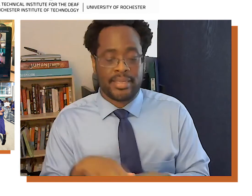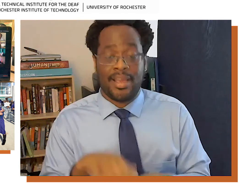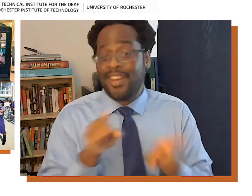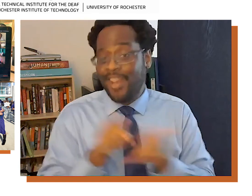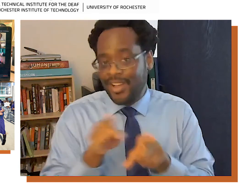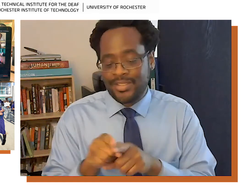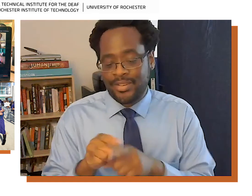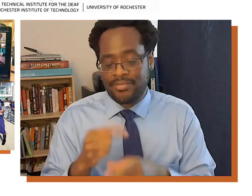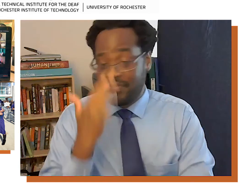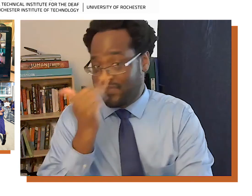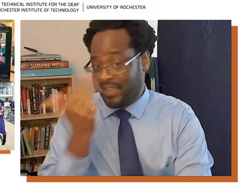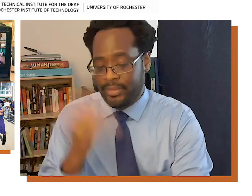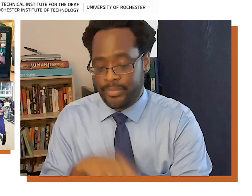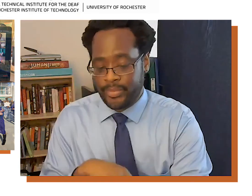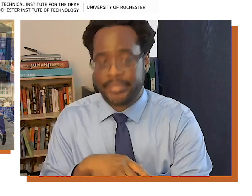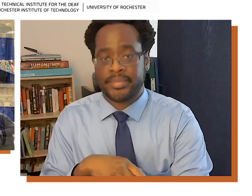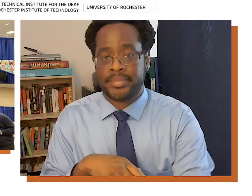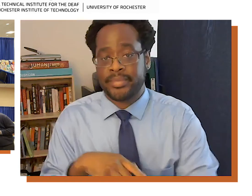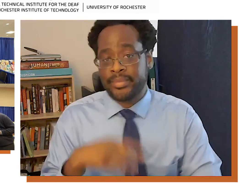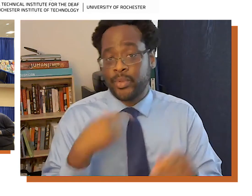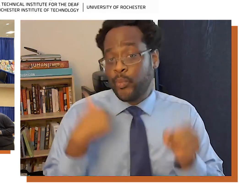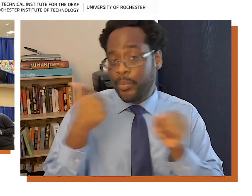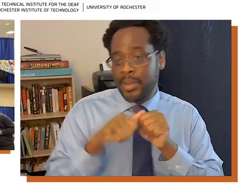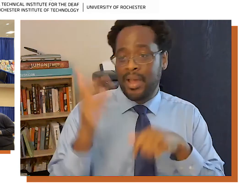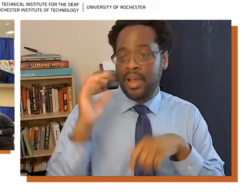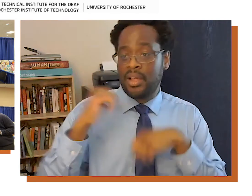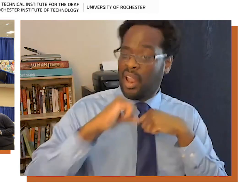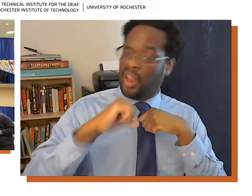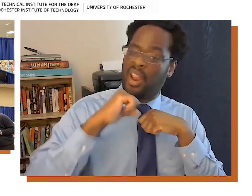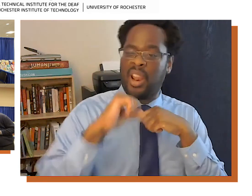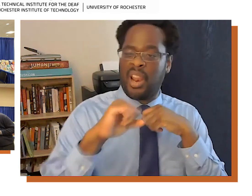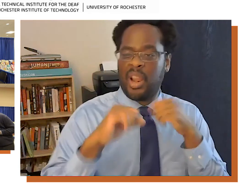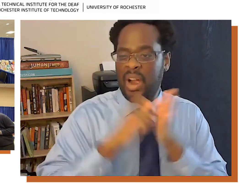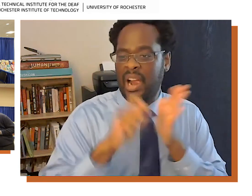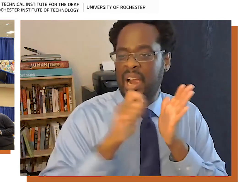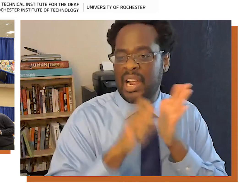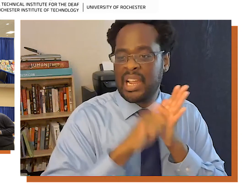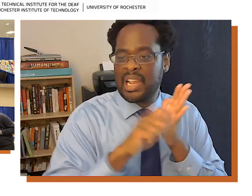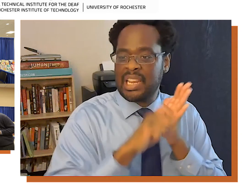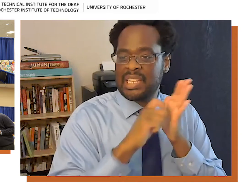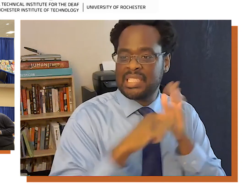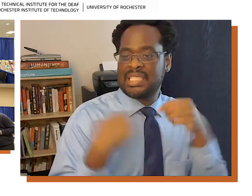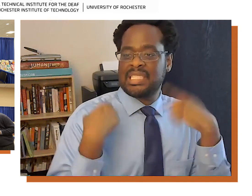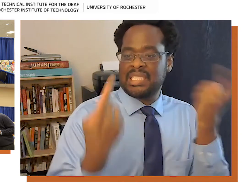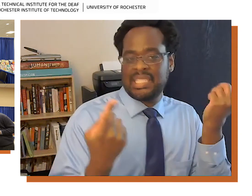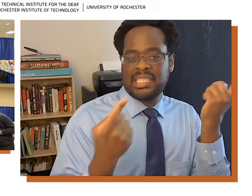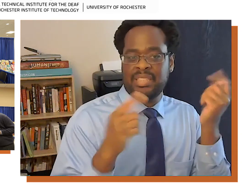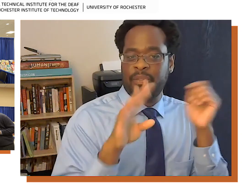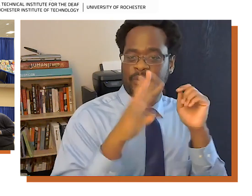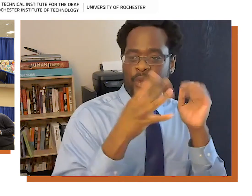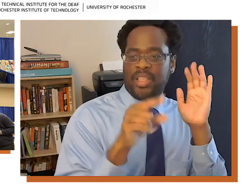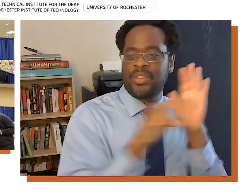in the Center and as well as RIT and NTID, and then remember how resistant I was for writing